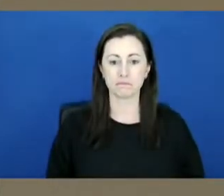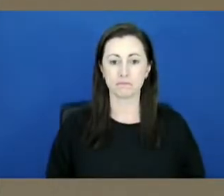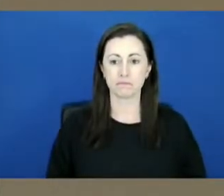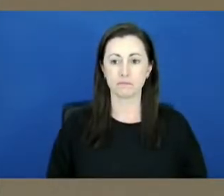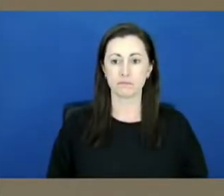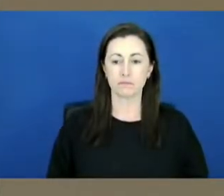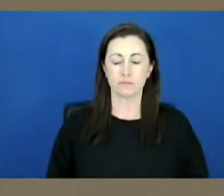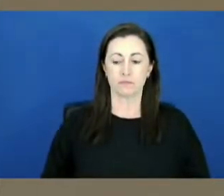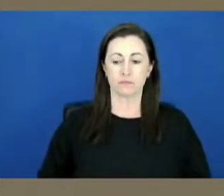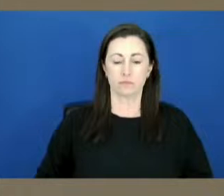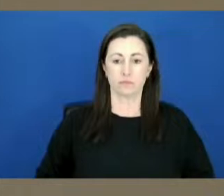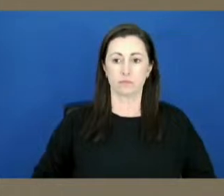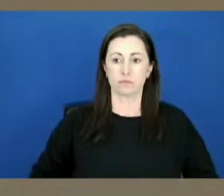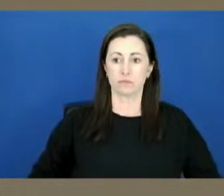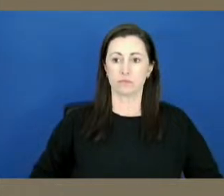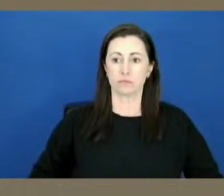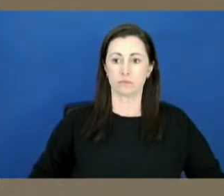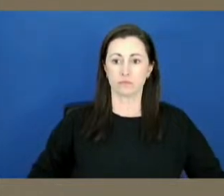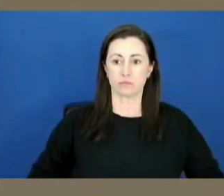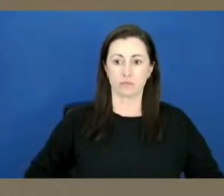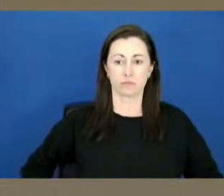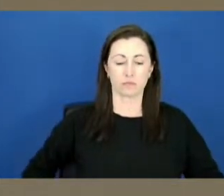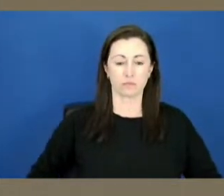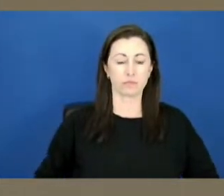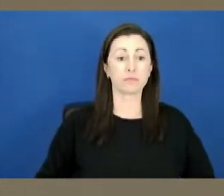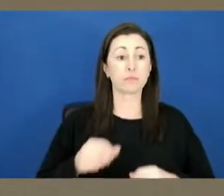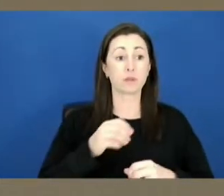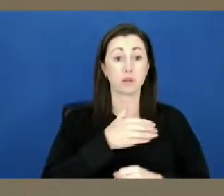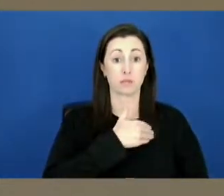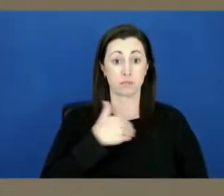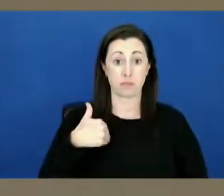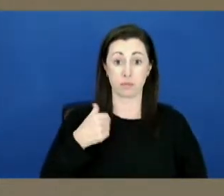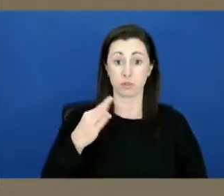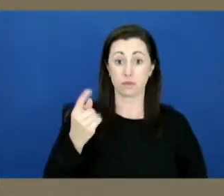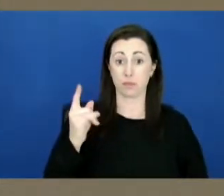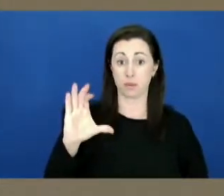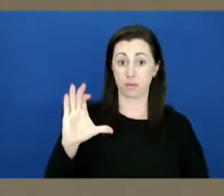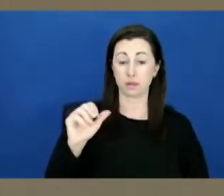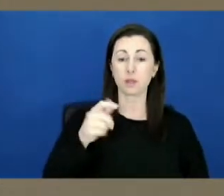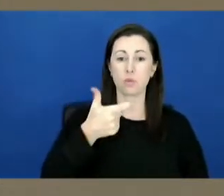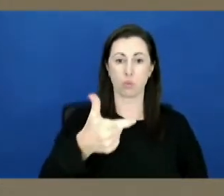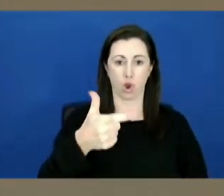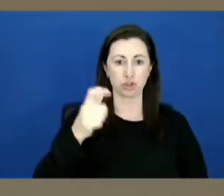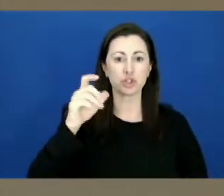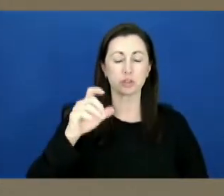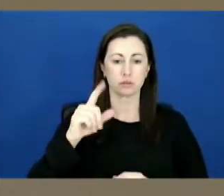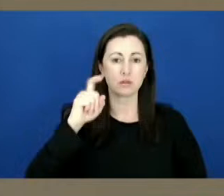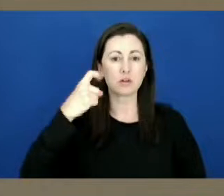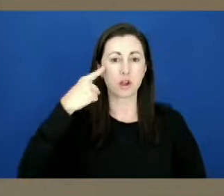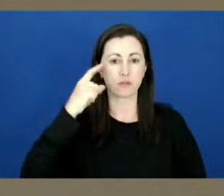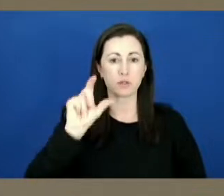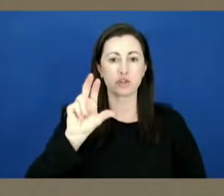CONCLUSION OF THE MEETING.